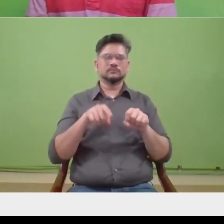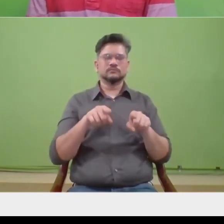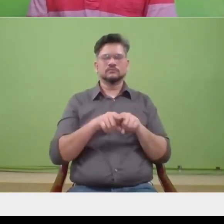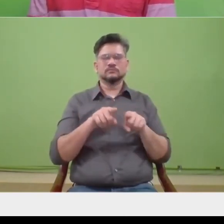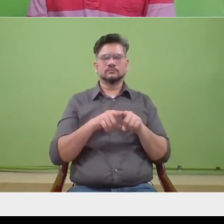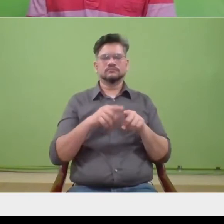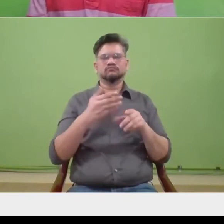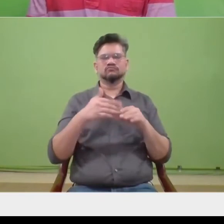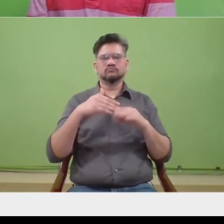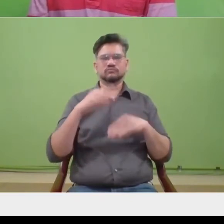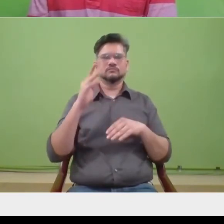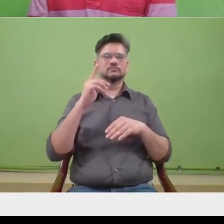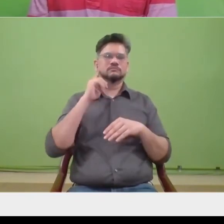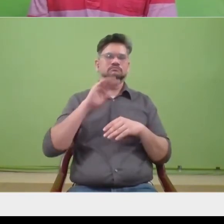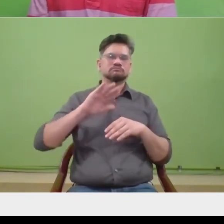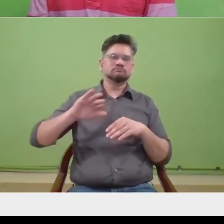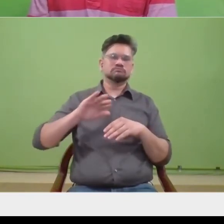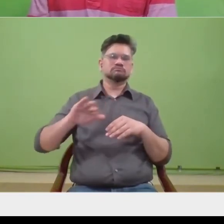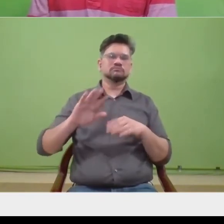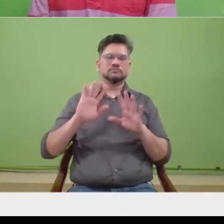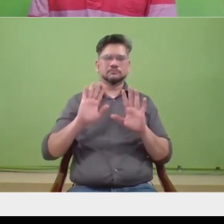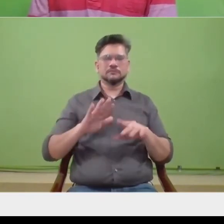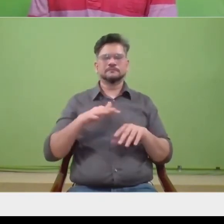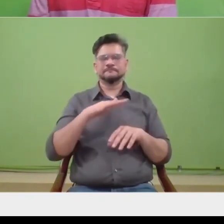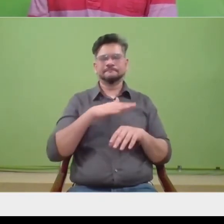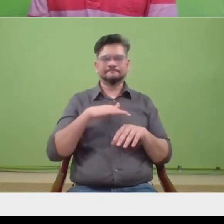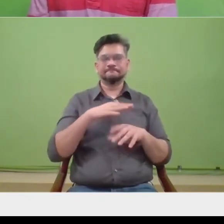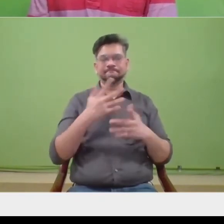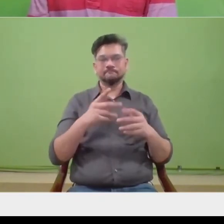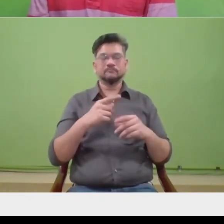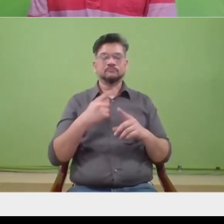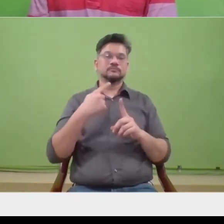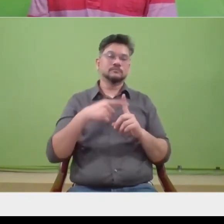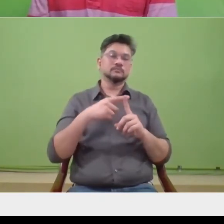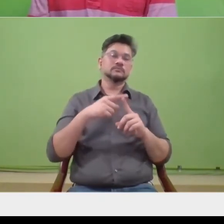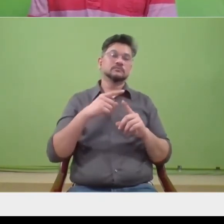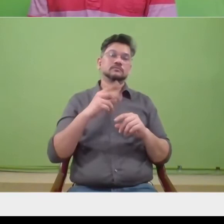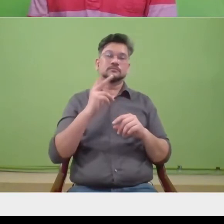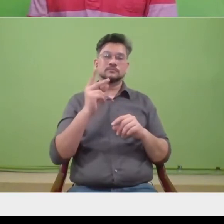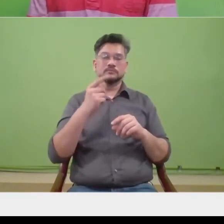deaf people but certainly also other issue is that linguistics is a very scientific